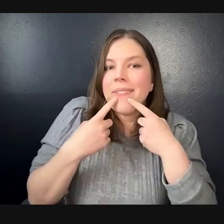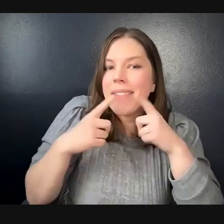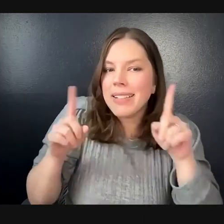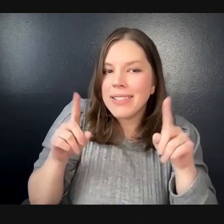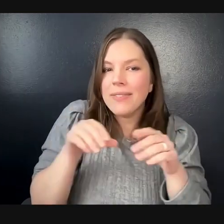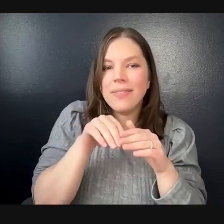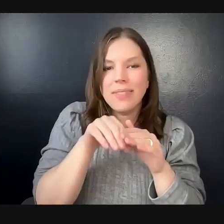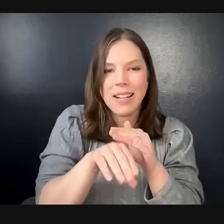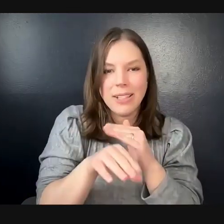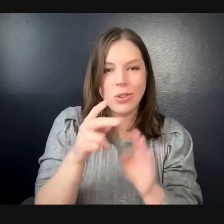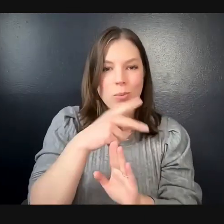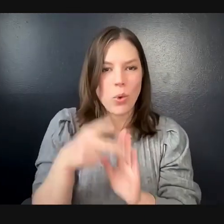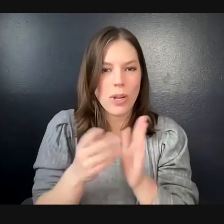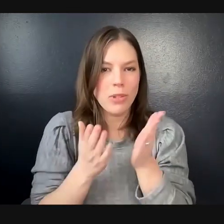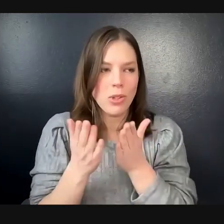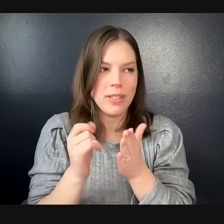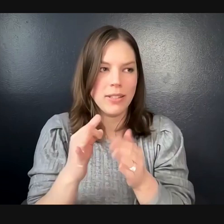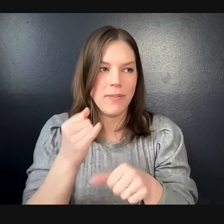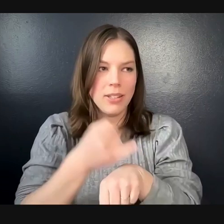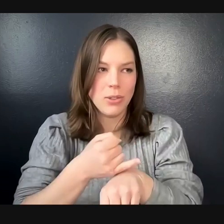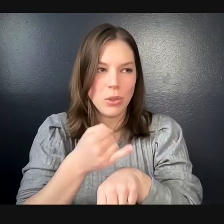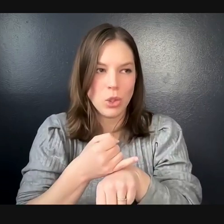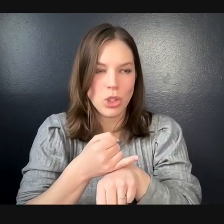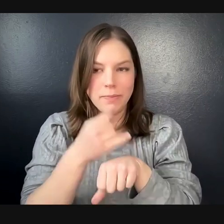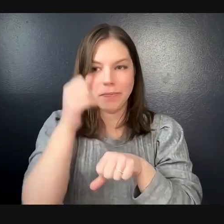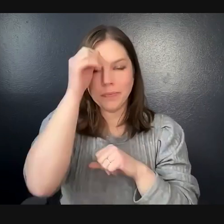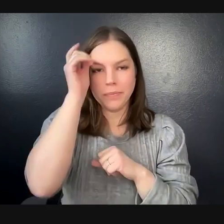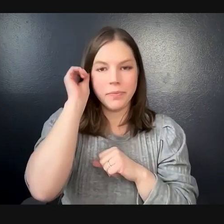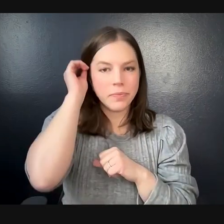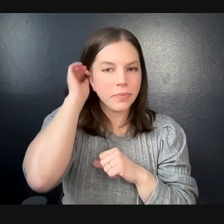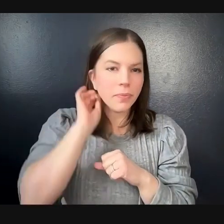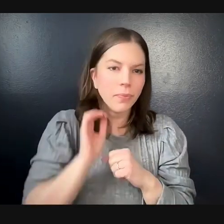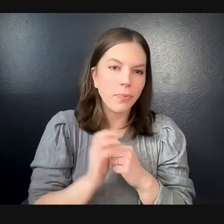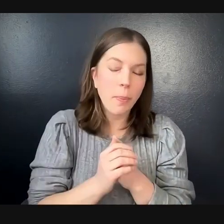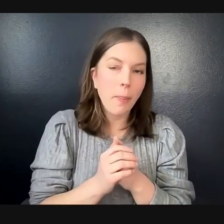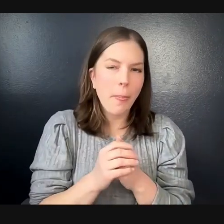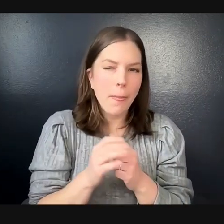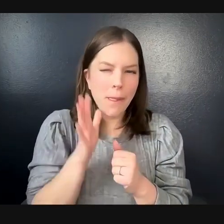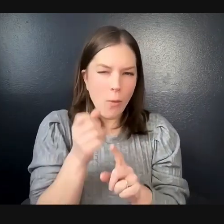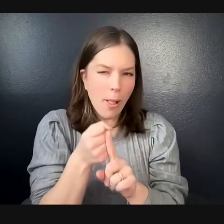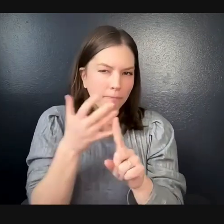have effective access to programs and services in that institution.